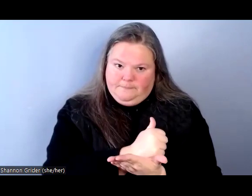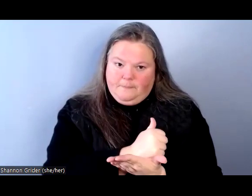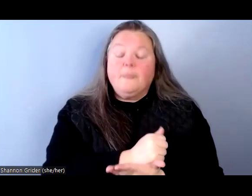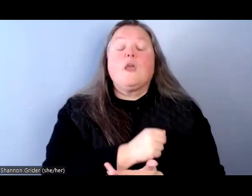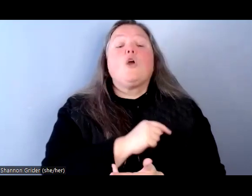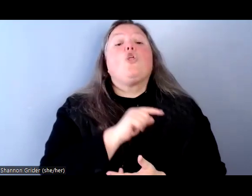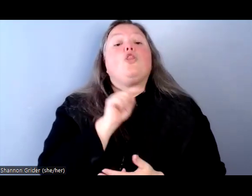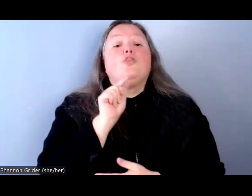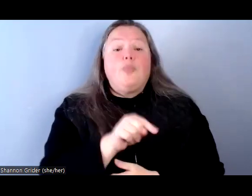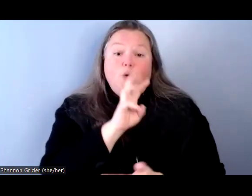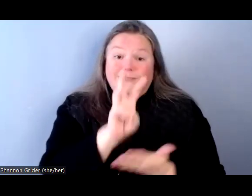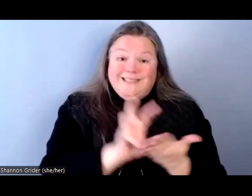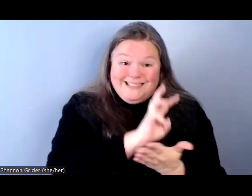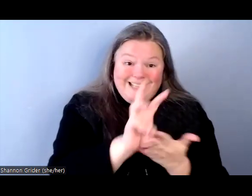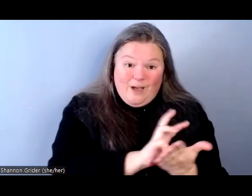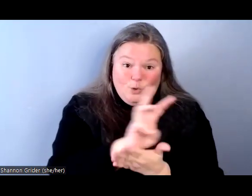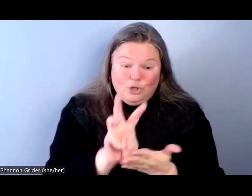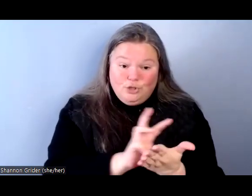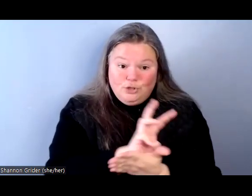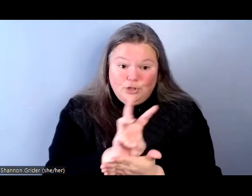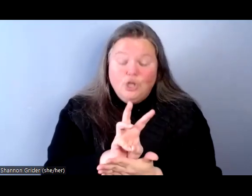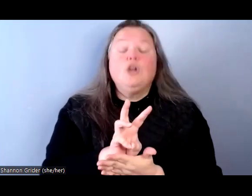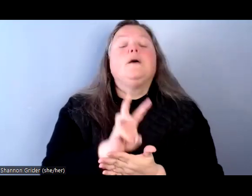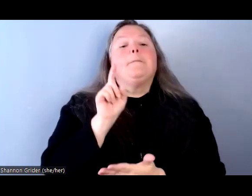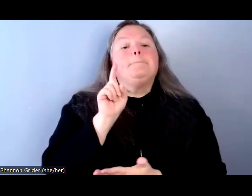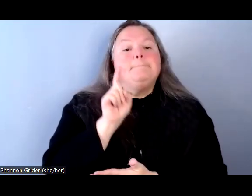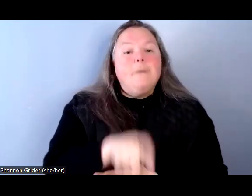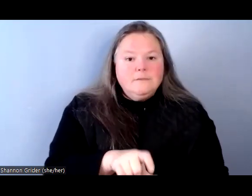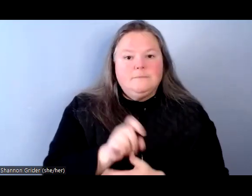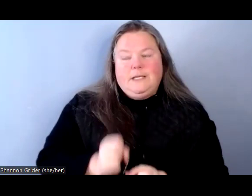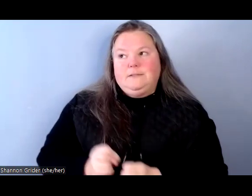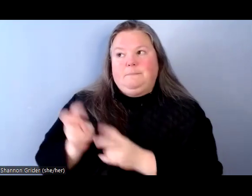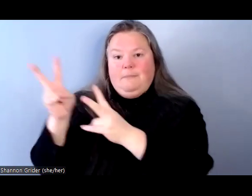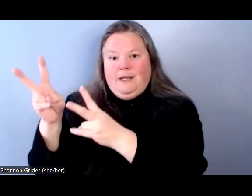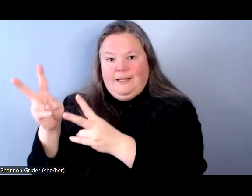You are required to have those hours SUBMITTED to your